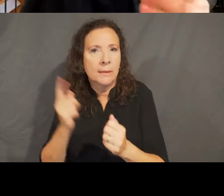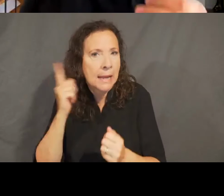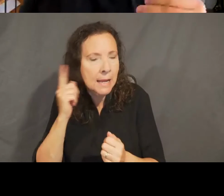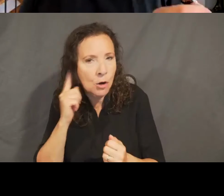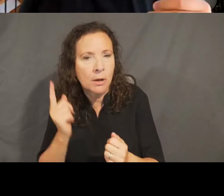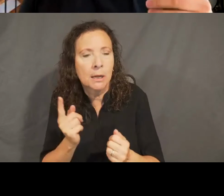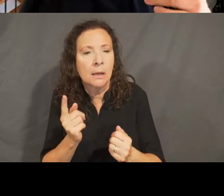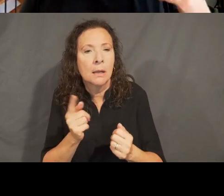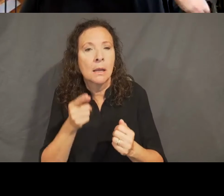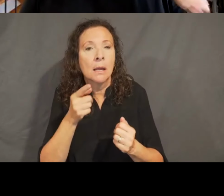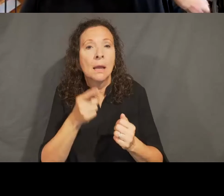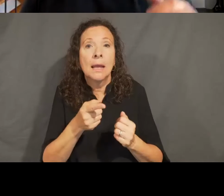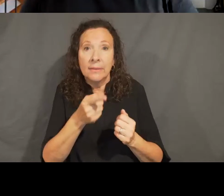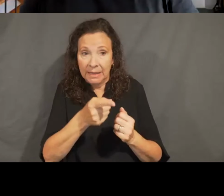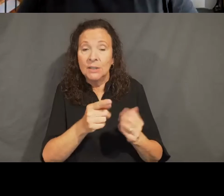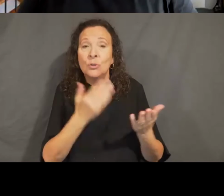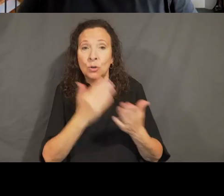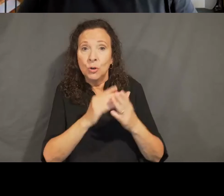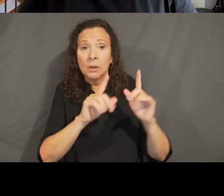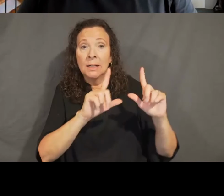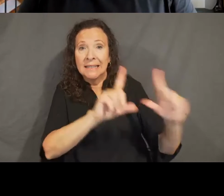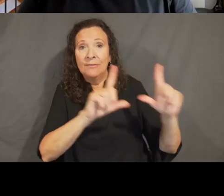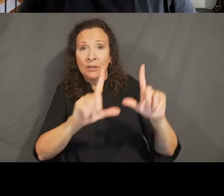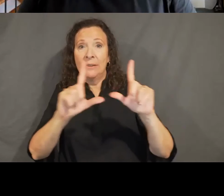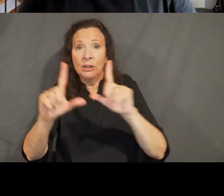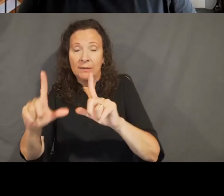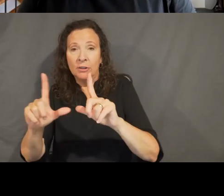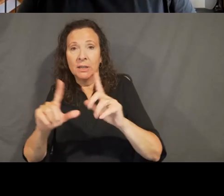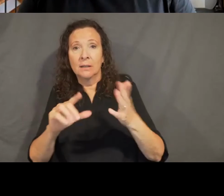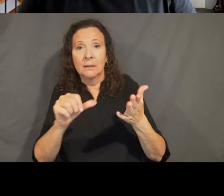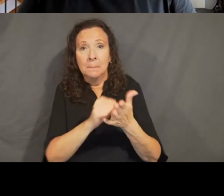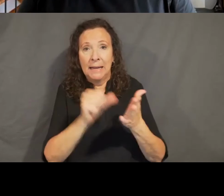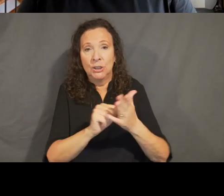What they are basically a series of dos and don'ts.